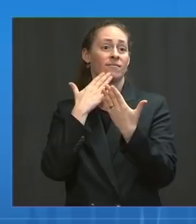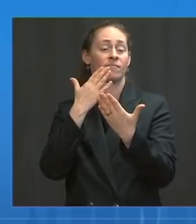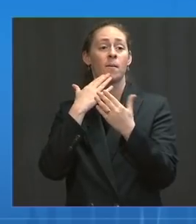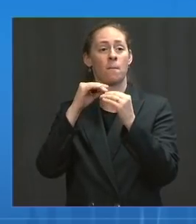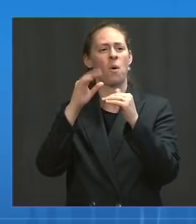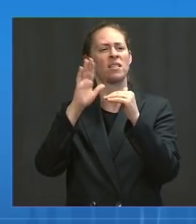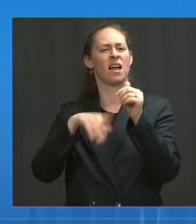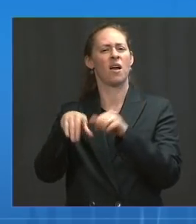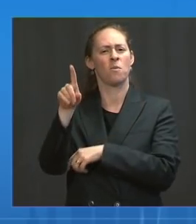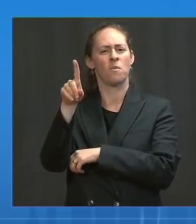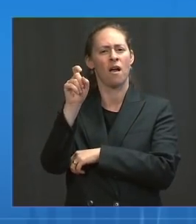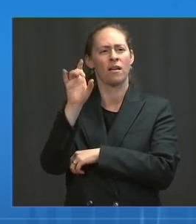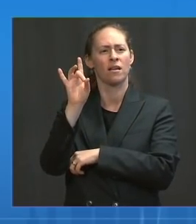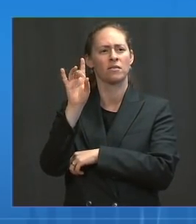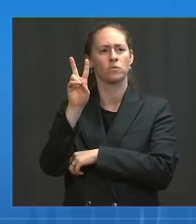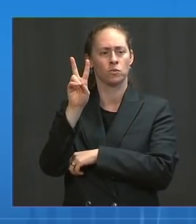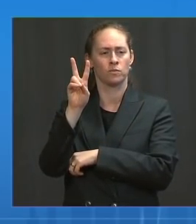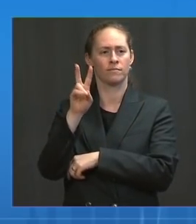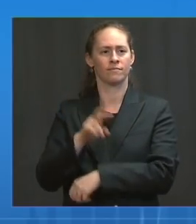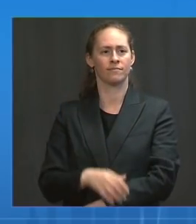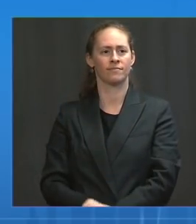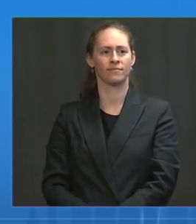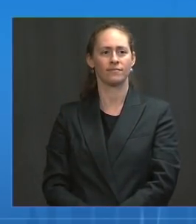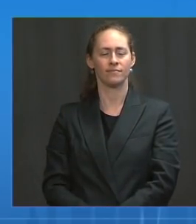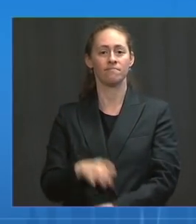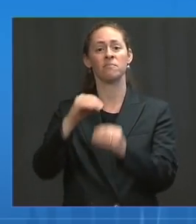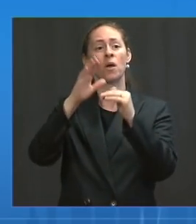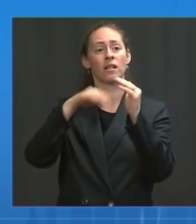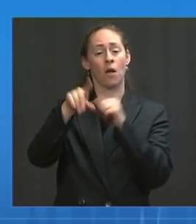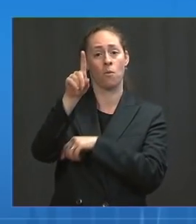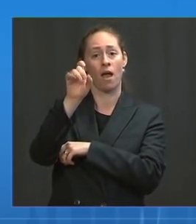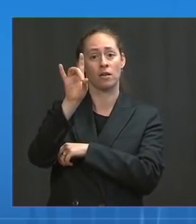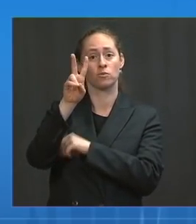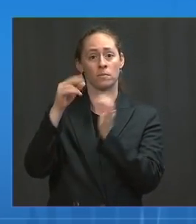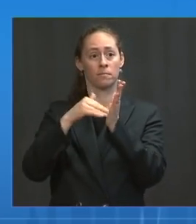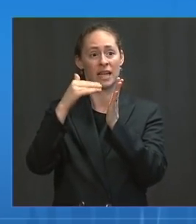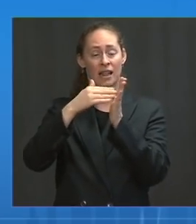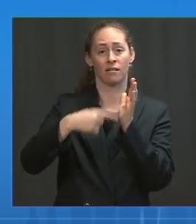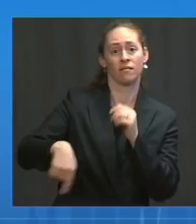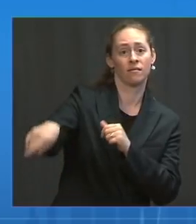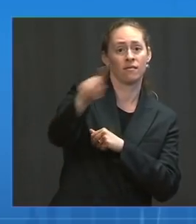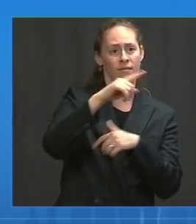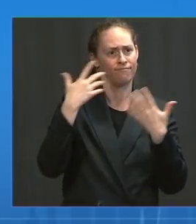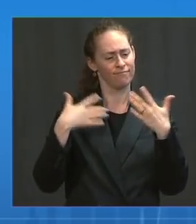182 million Americans have taken action, rolled up their sleeves and got a shot